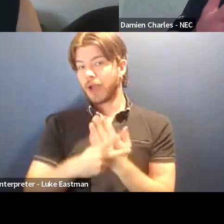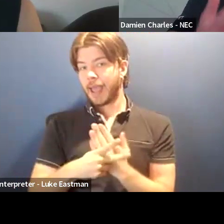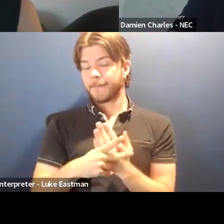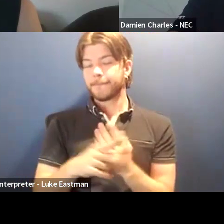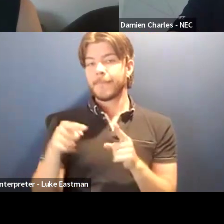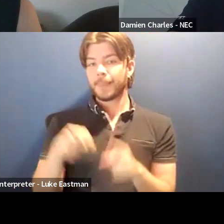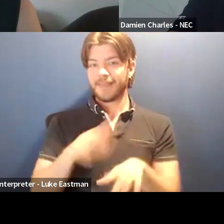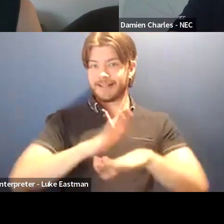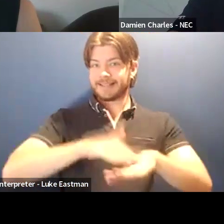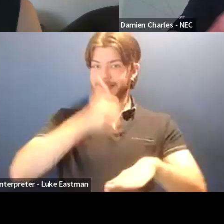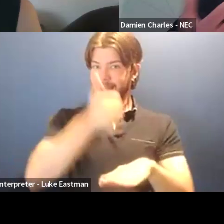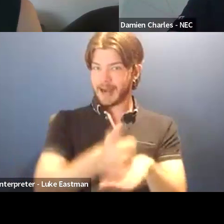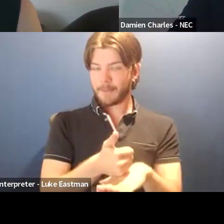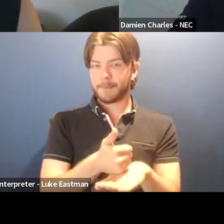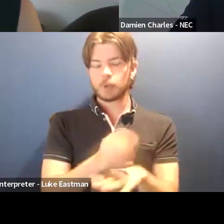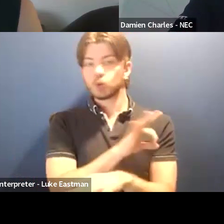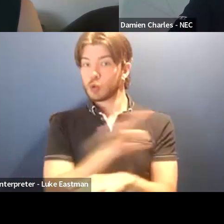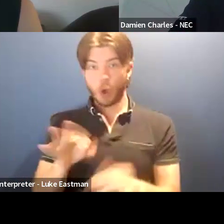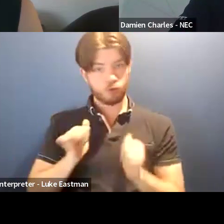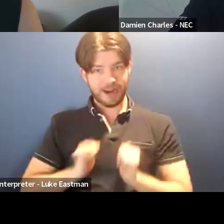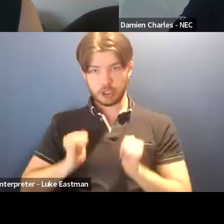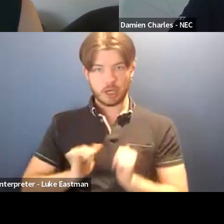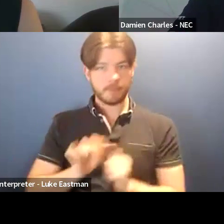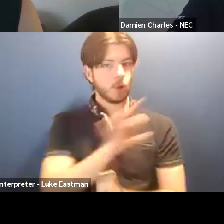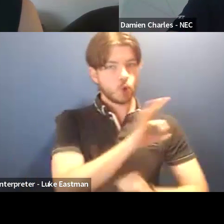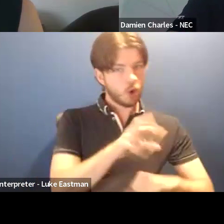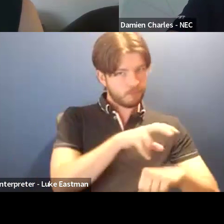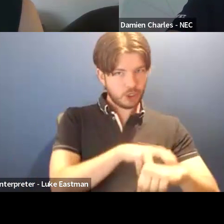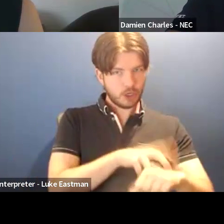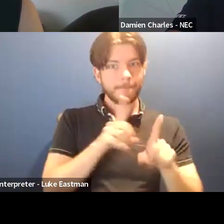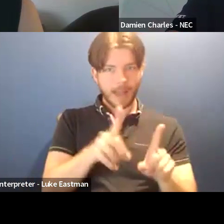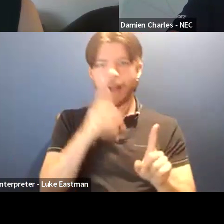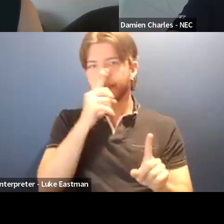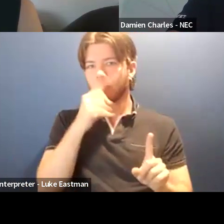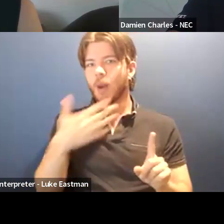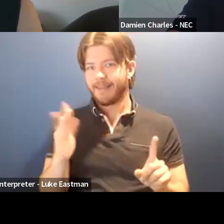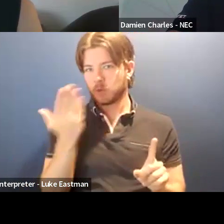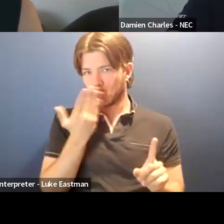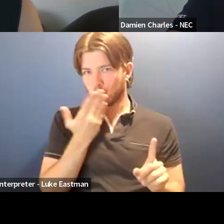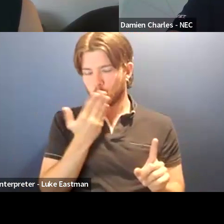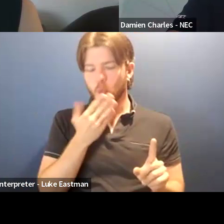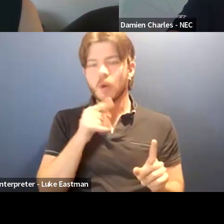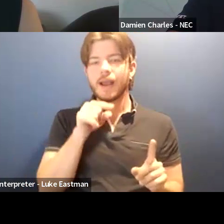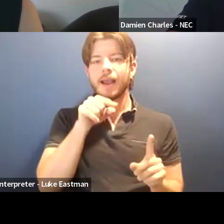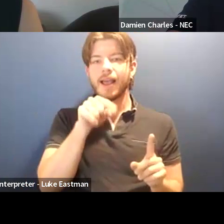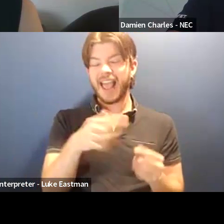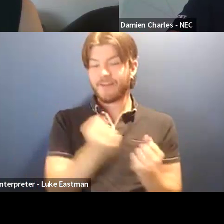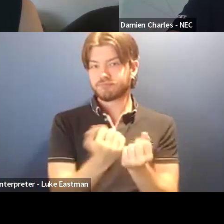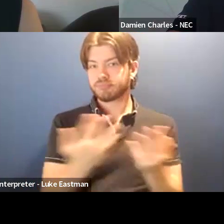and our traineeship for those people who have left school, have been a